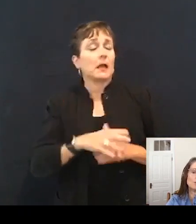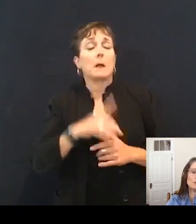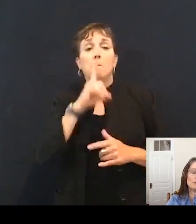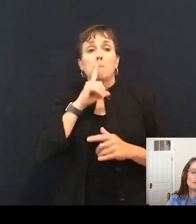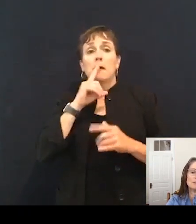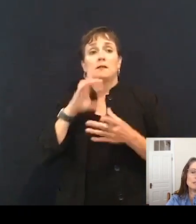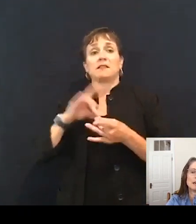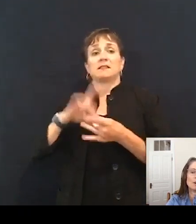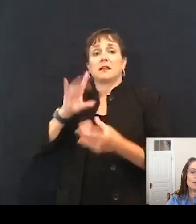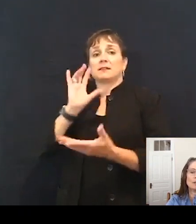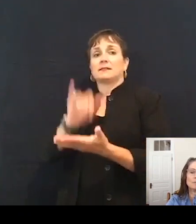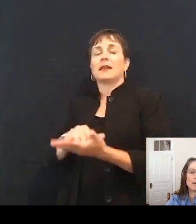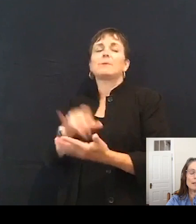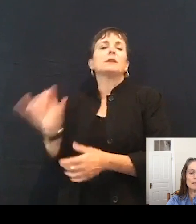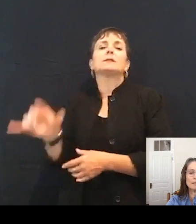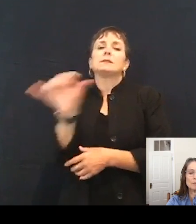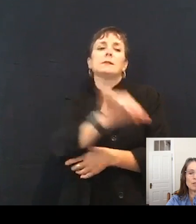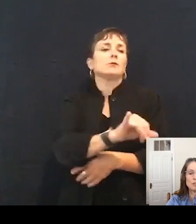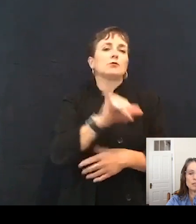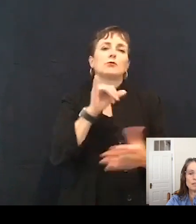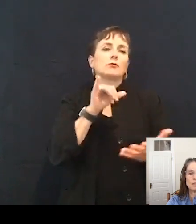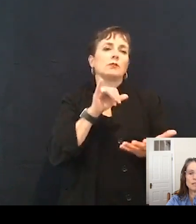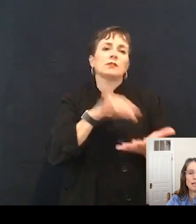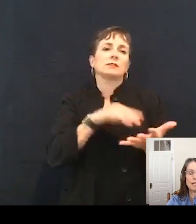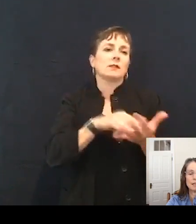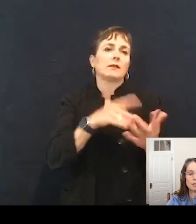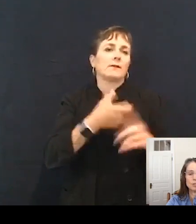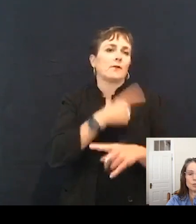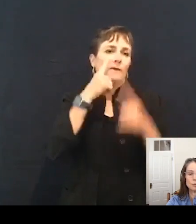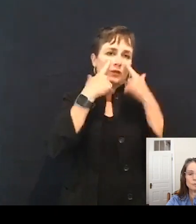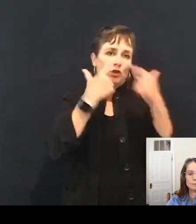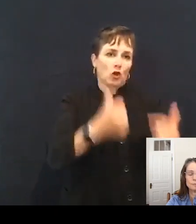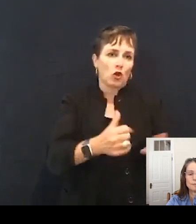except these patients see our balance specialist at LSU.